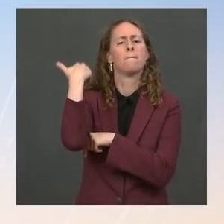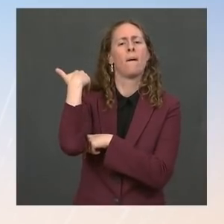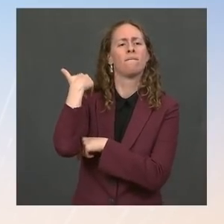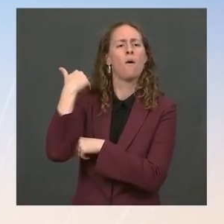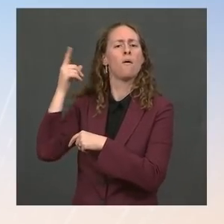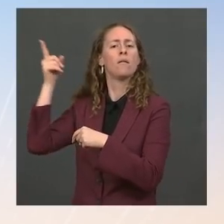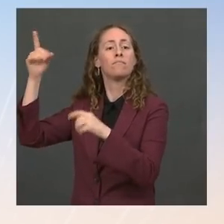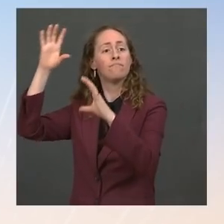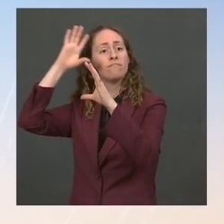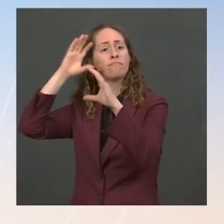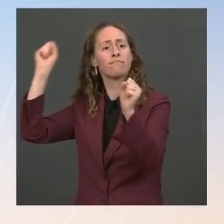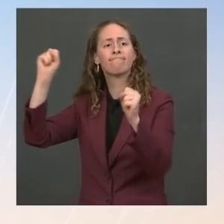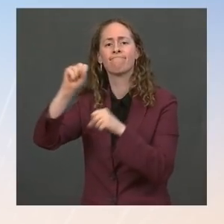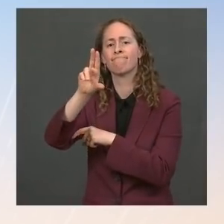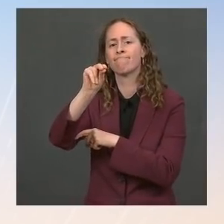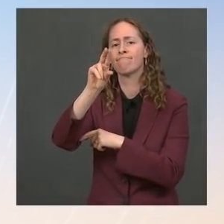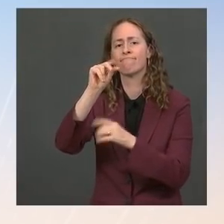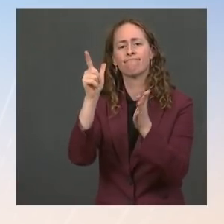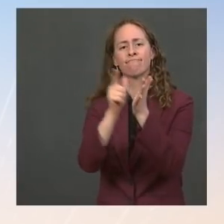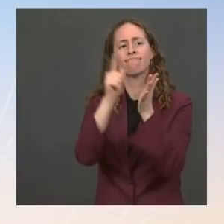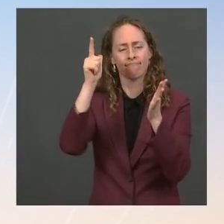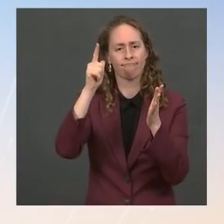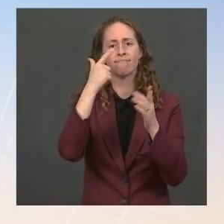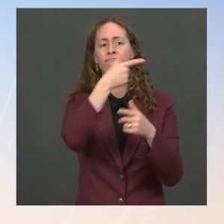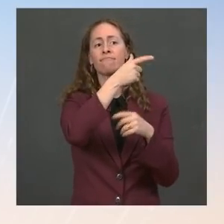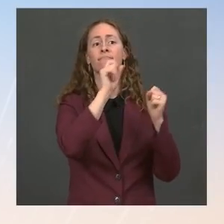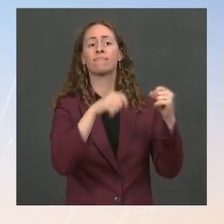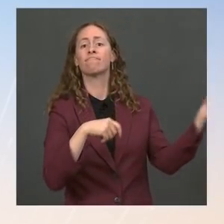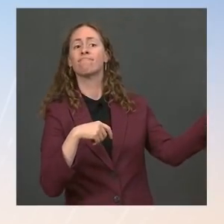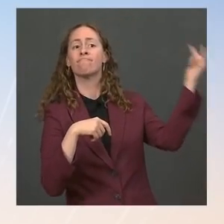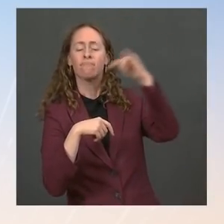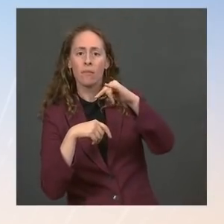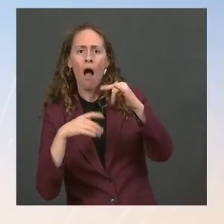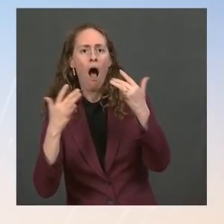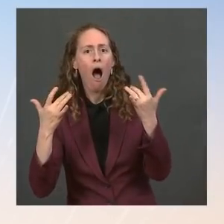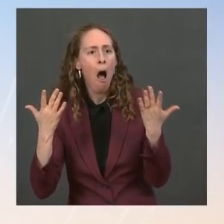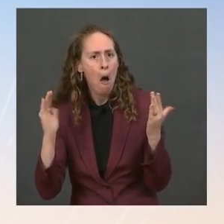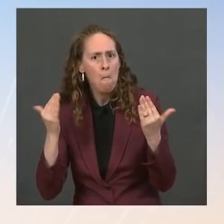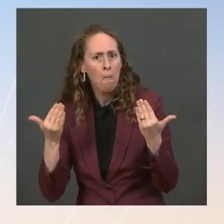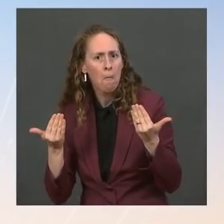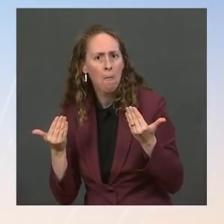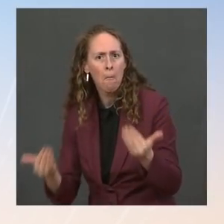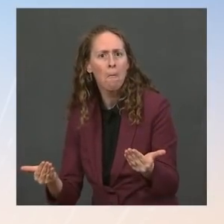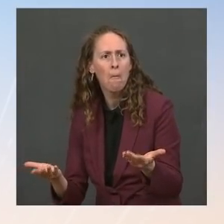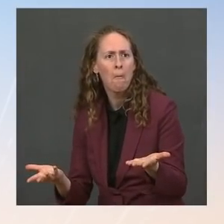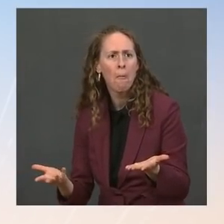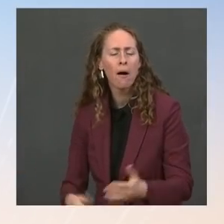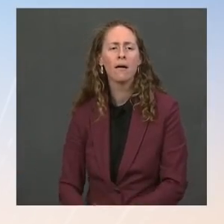What's changed between then and now? Ms Psaki: Well, back in July, we also announced that there were a series of working groups